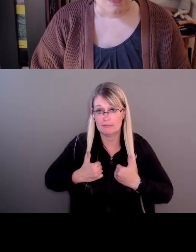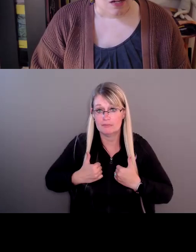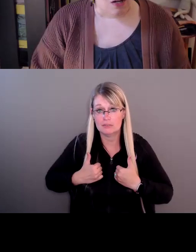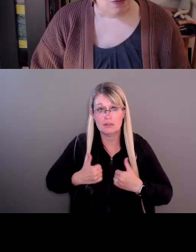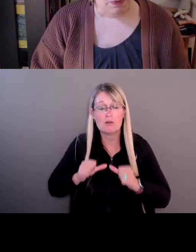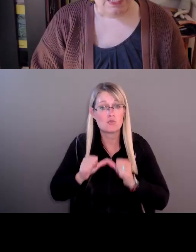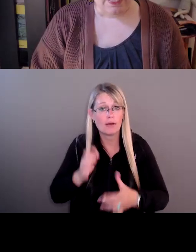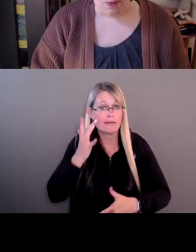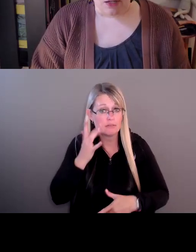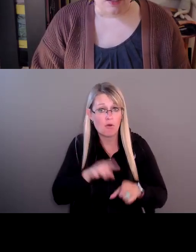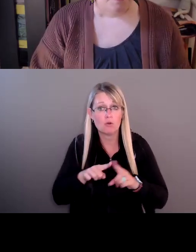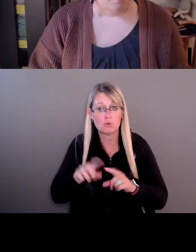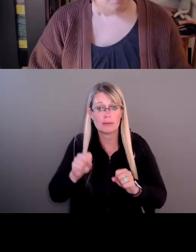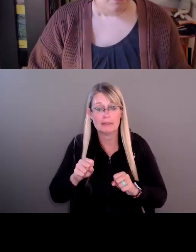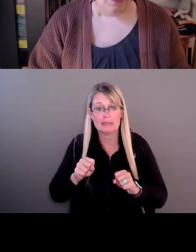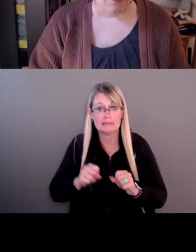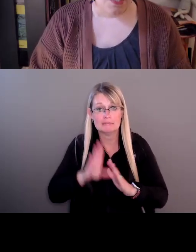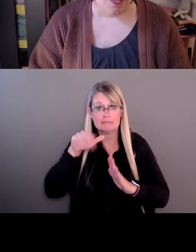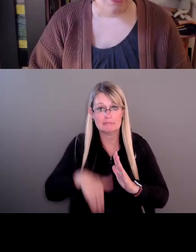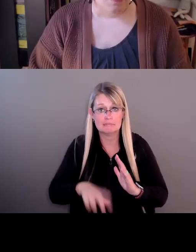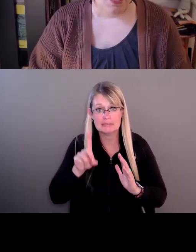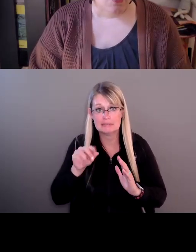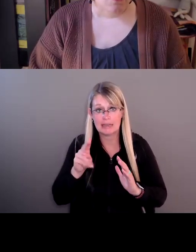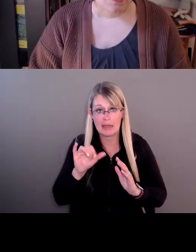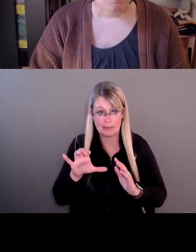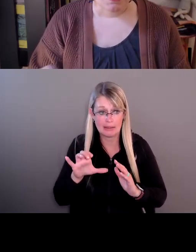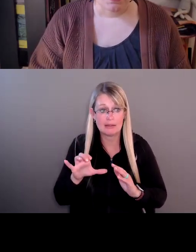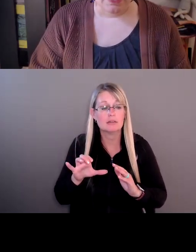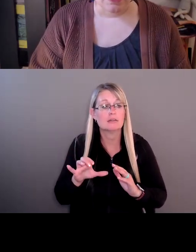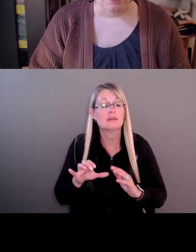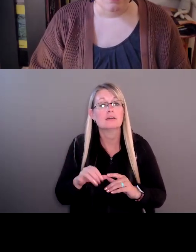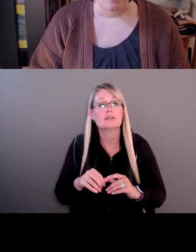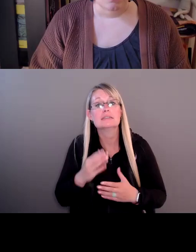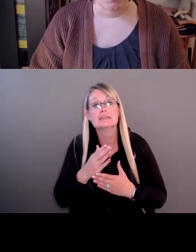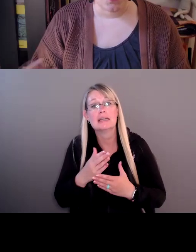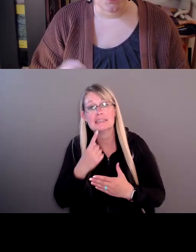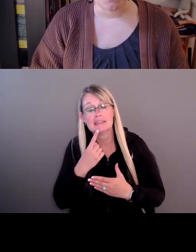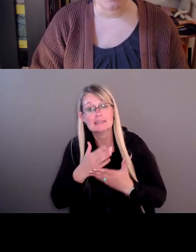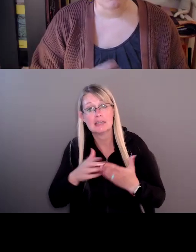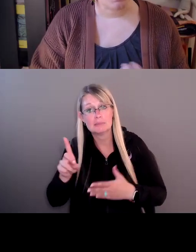can also be dynamic. There is the concept of some disabilities or disorders that tend to be more